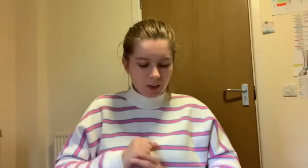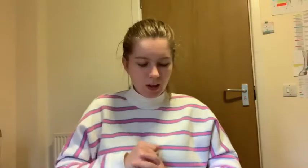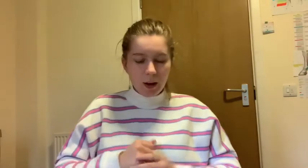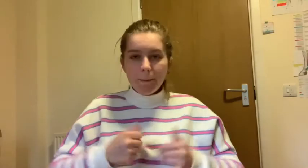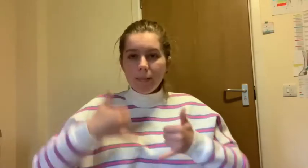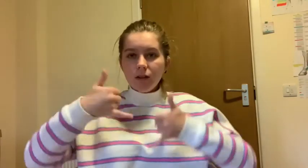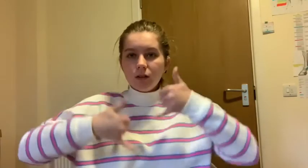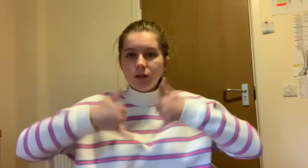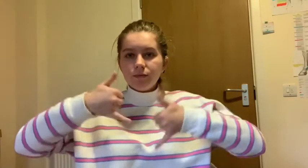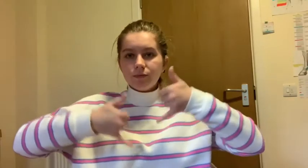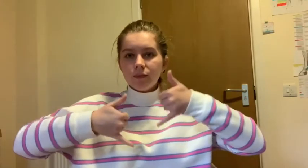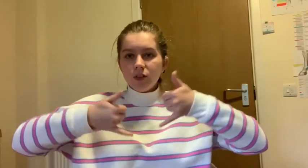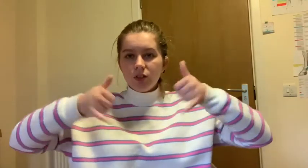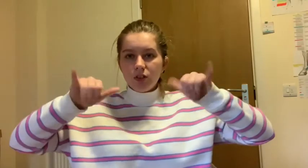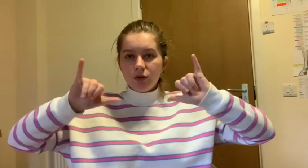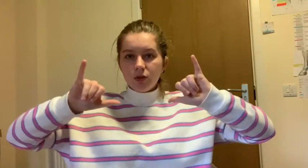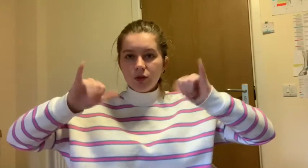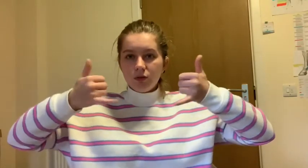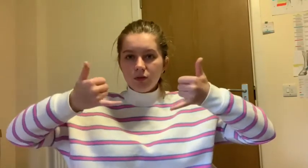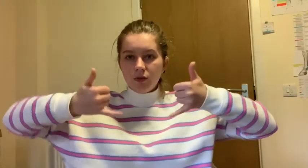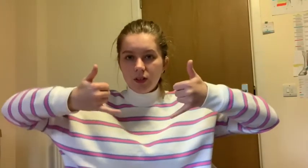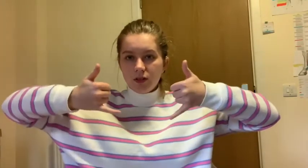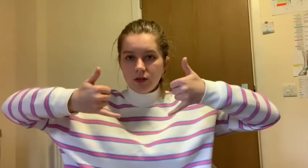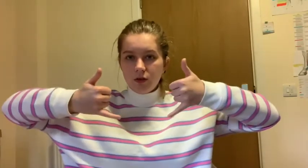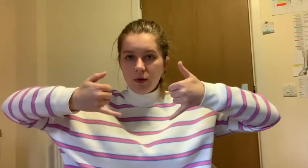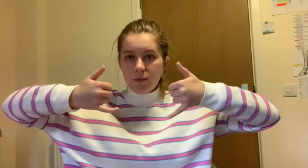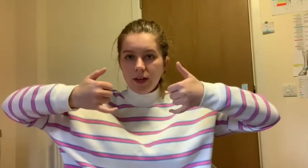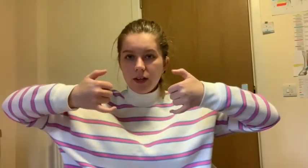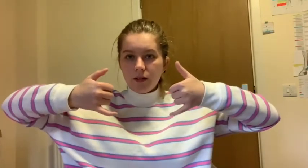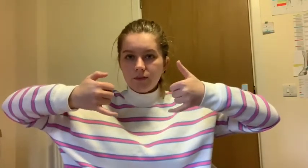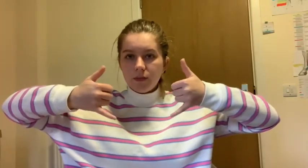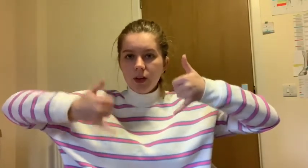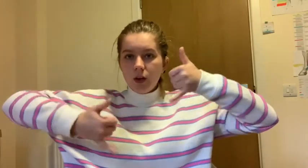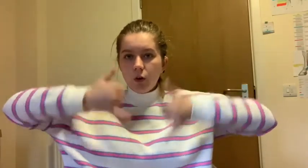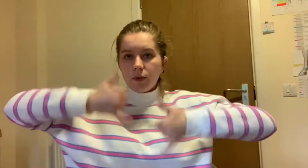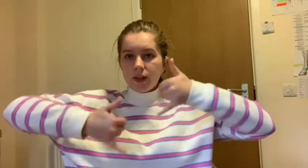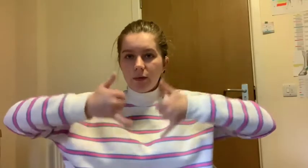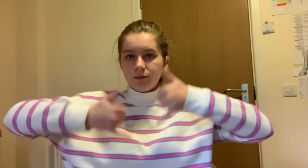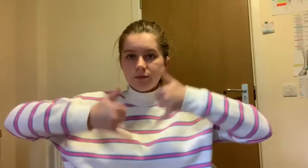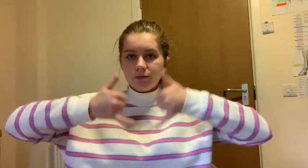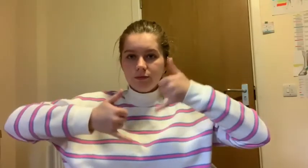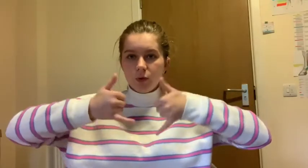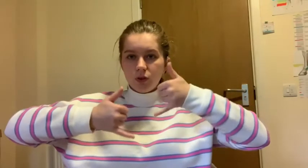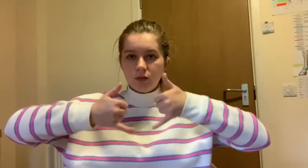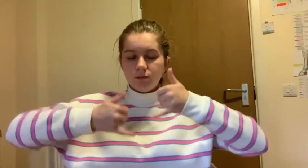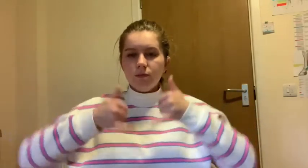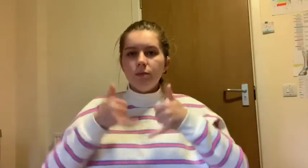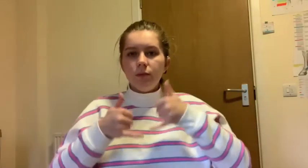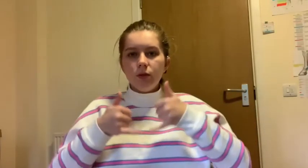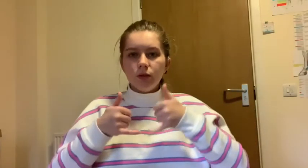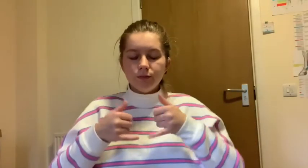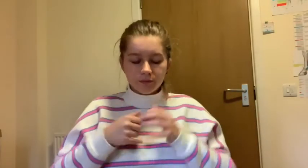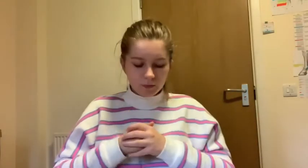"Milk", so you do 2 thumb and pinkies, up and down motion. Milk.